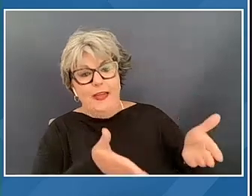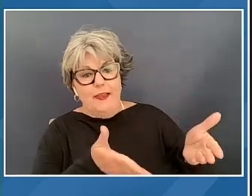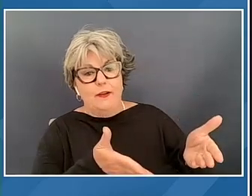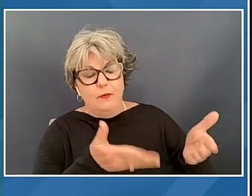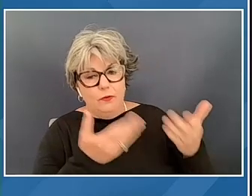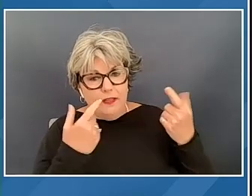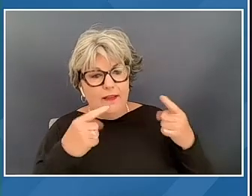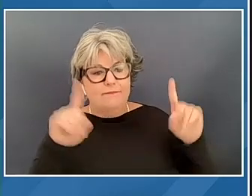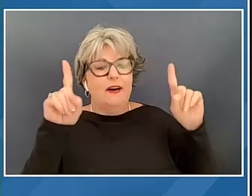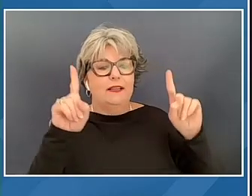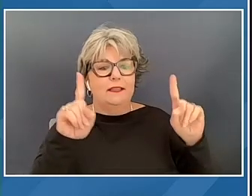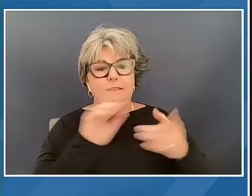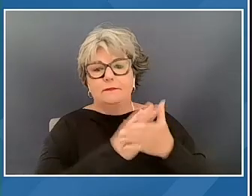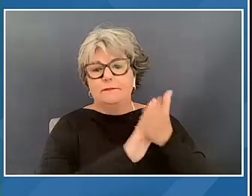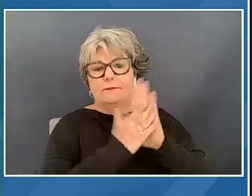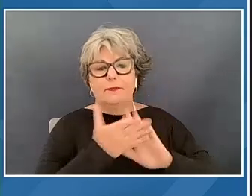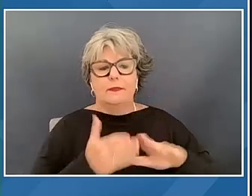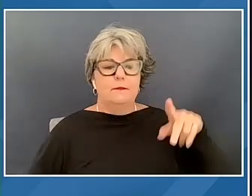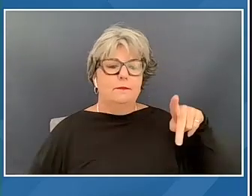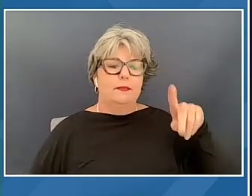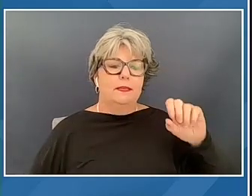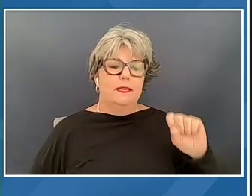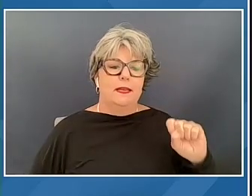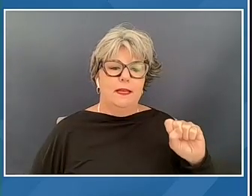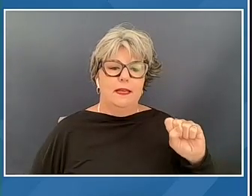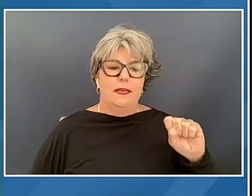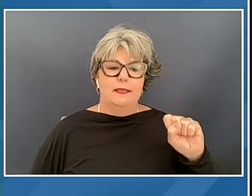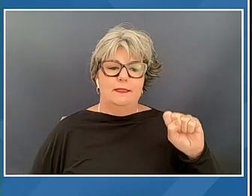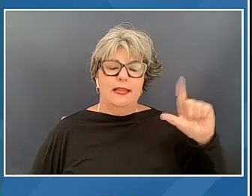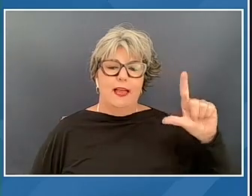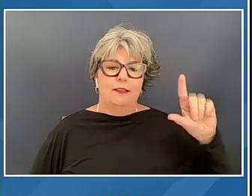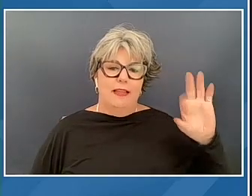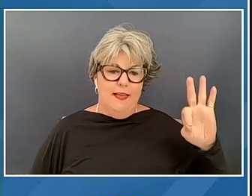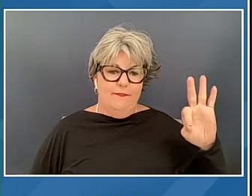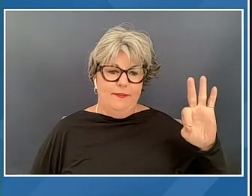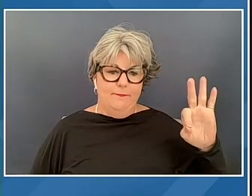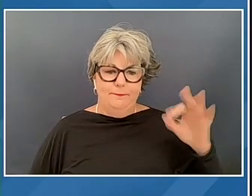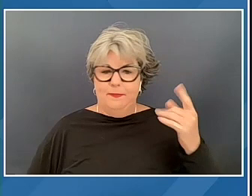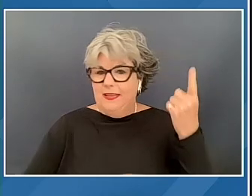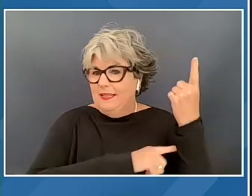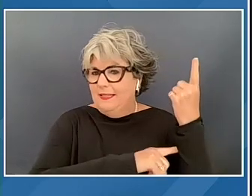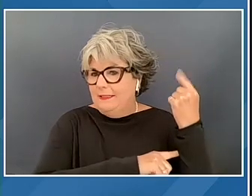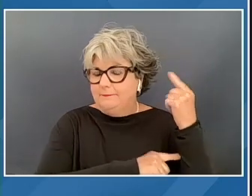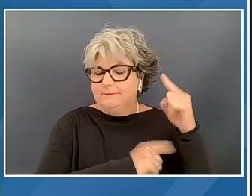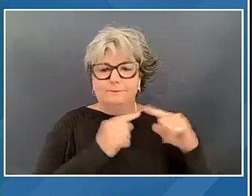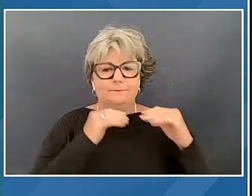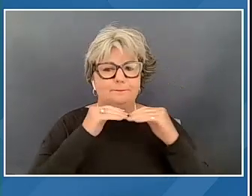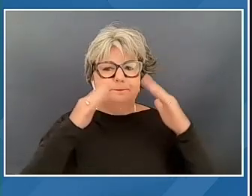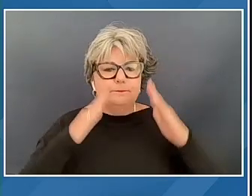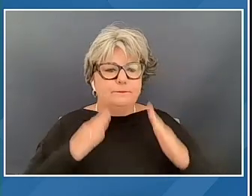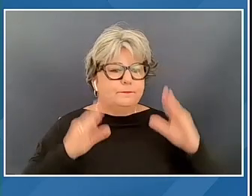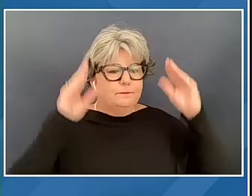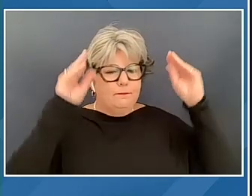forgiven under PSLF about a year ago. When I hear from colleagues, other teachers, and school-related professionals